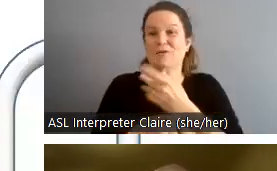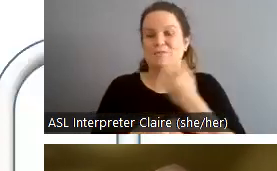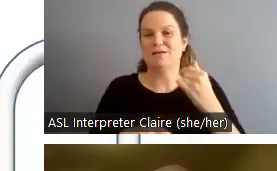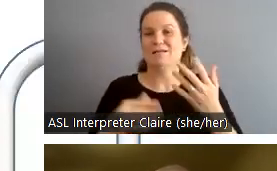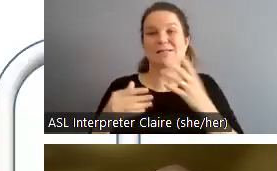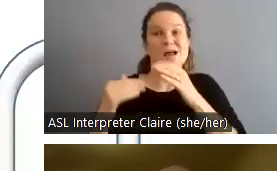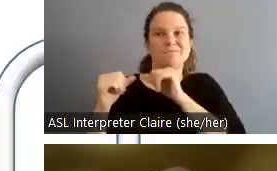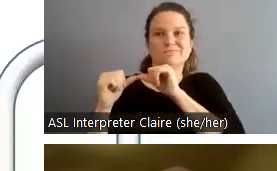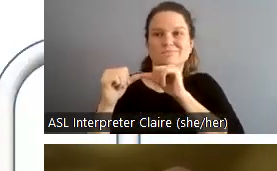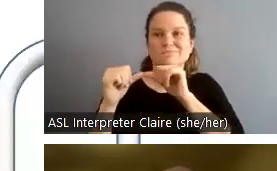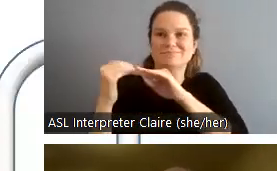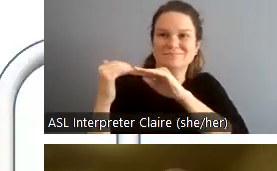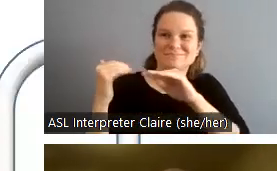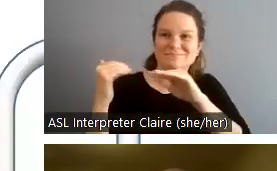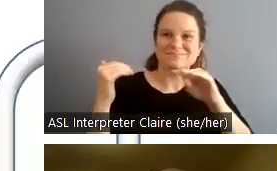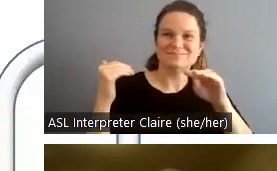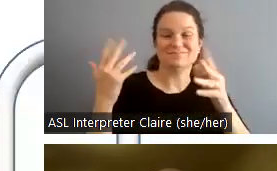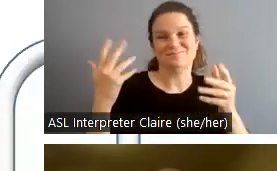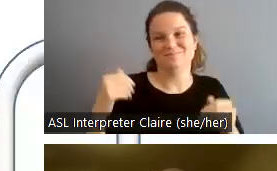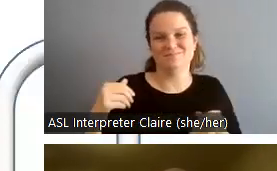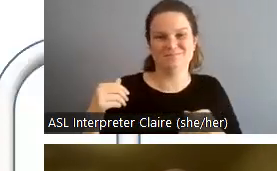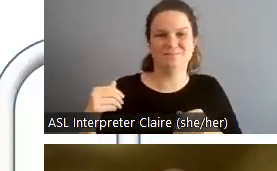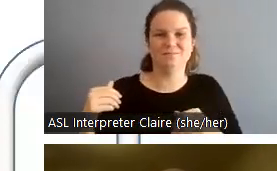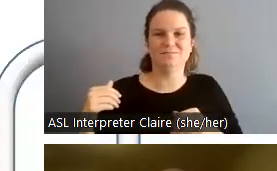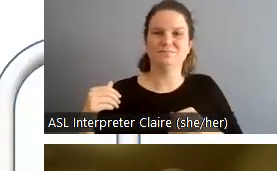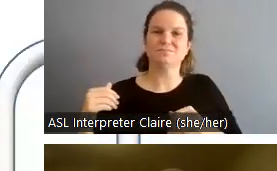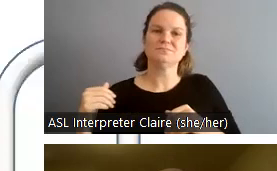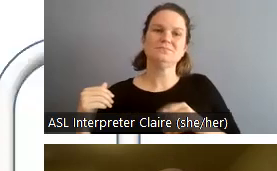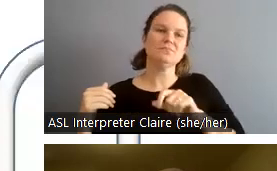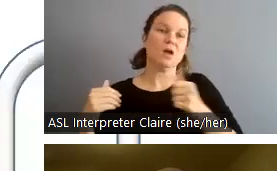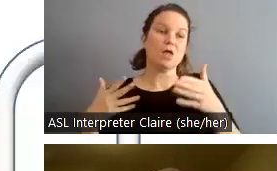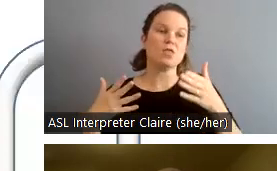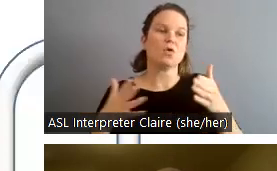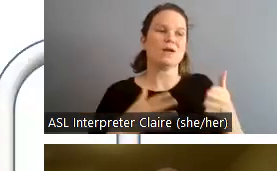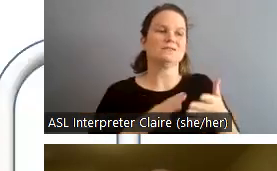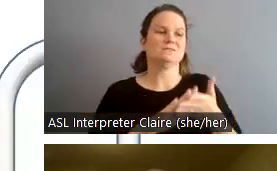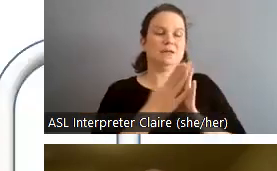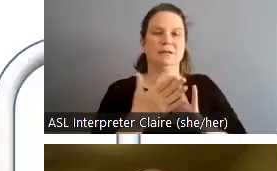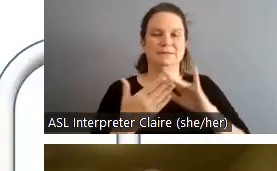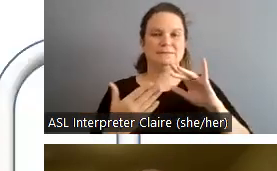you know, a solid block of time. And there may be other ways to get to a